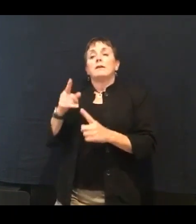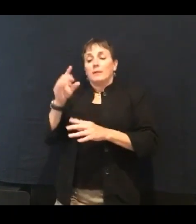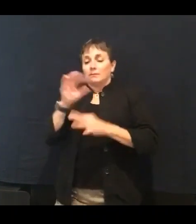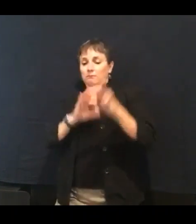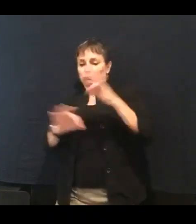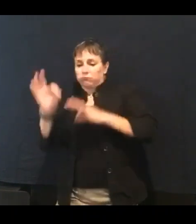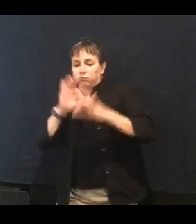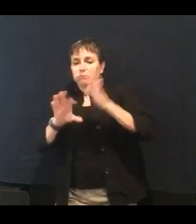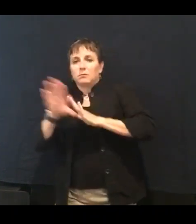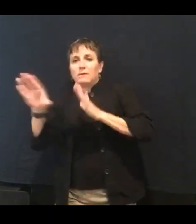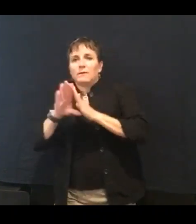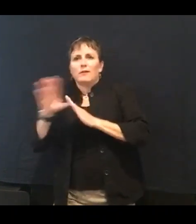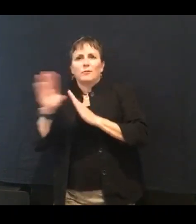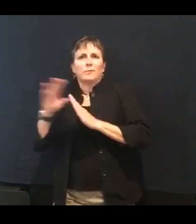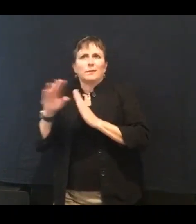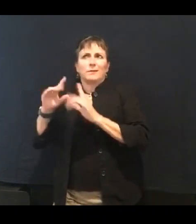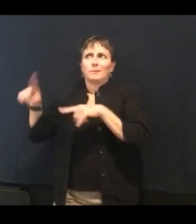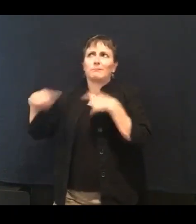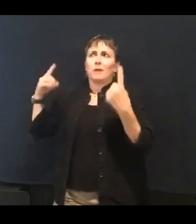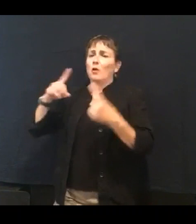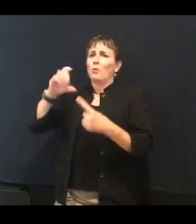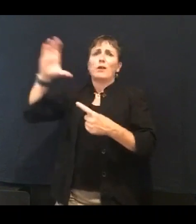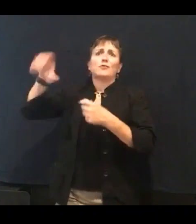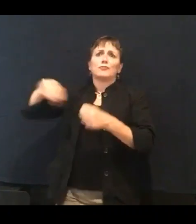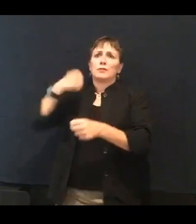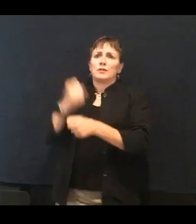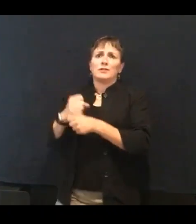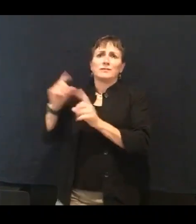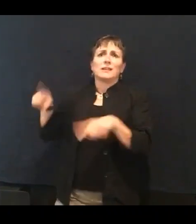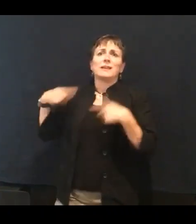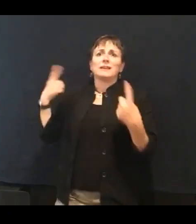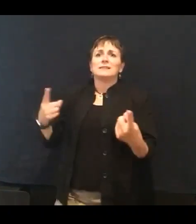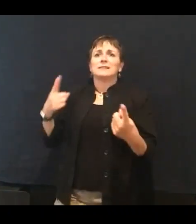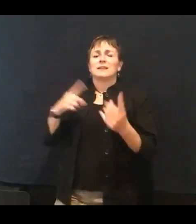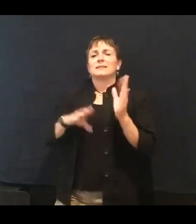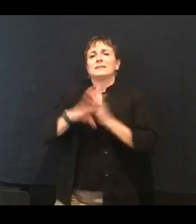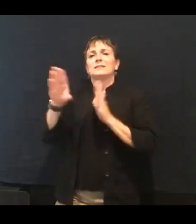studied for almost 100 years since the discovery of penicillin in 1928.